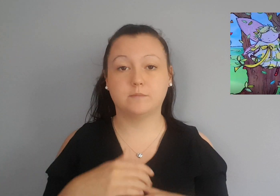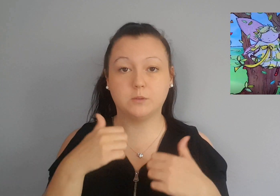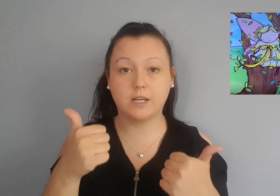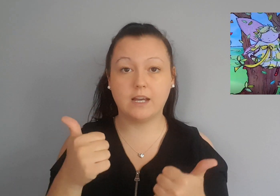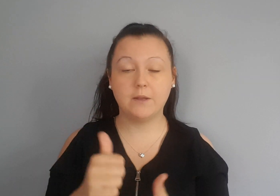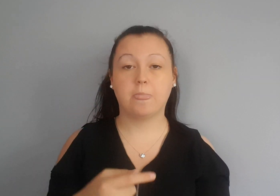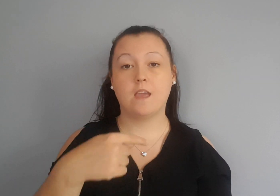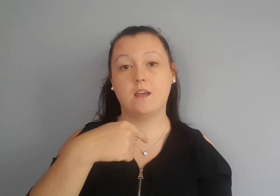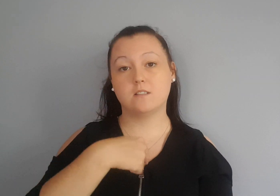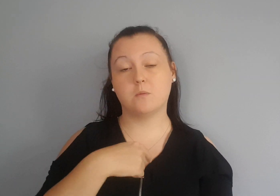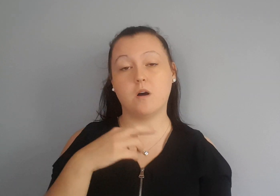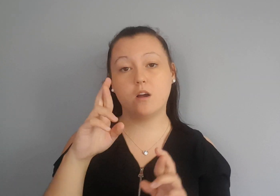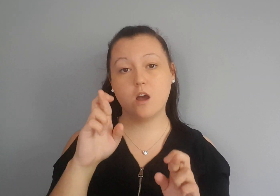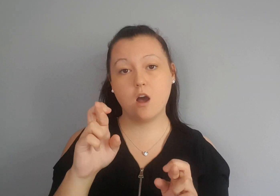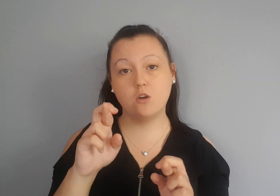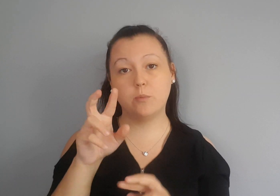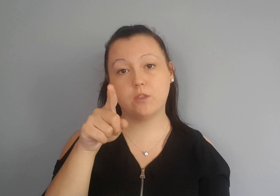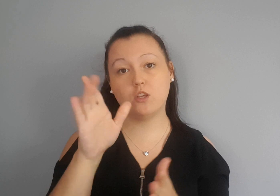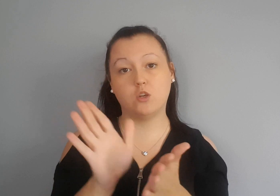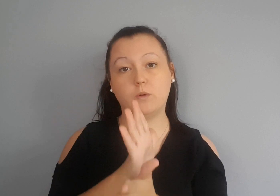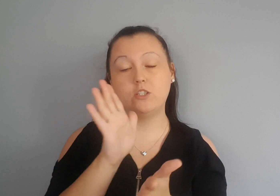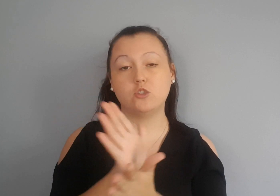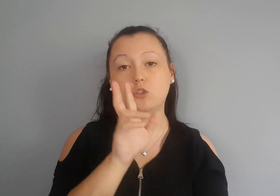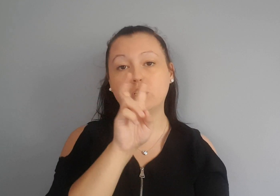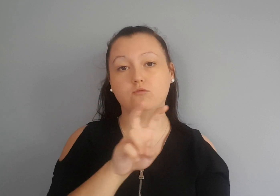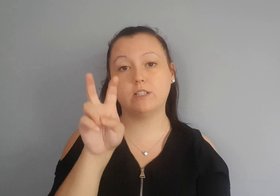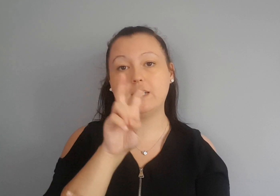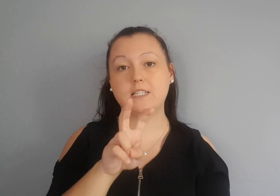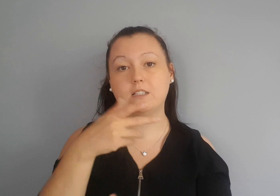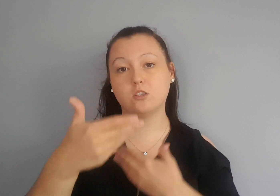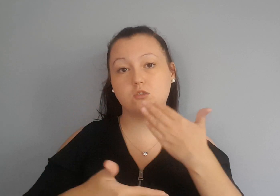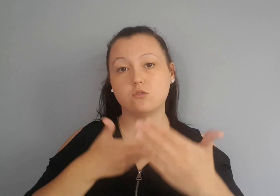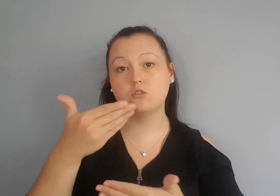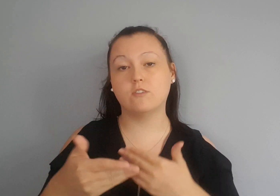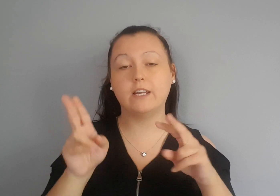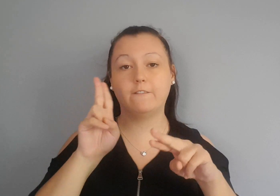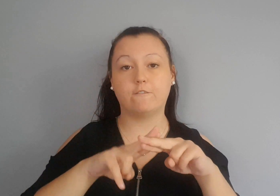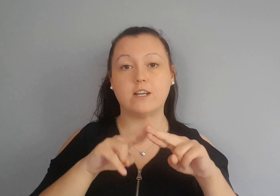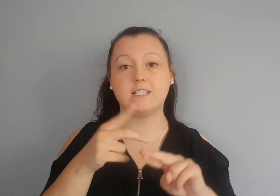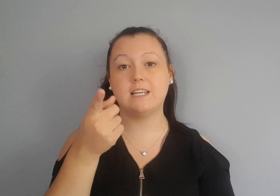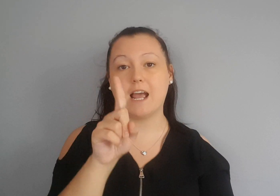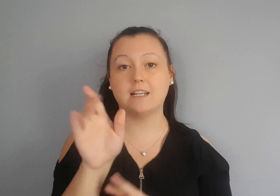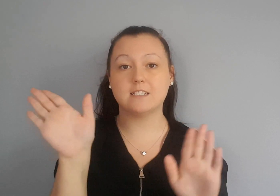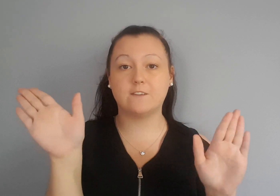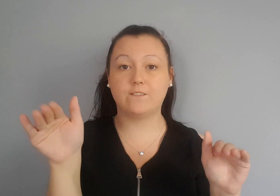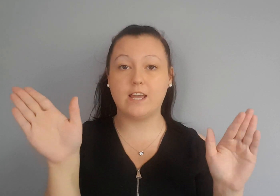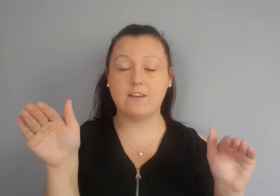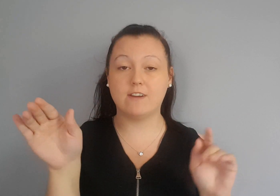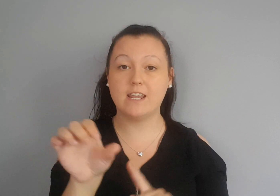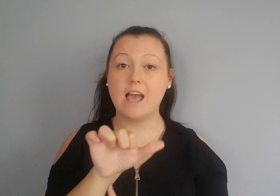Ok. So I hope that you enjoy reading the story Freddie and the Fairy!